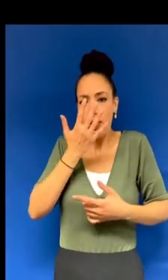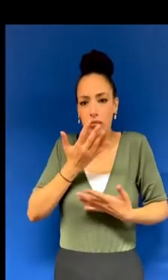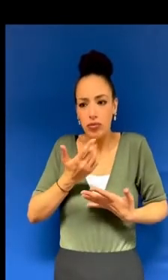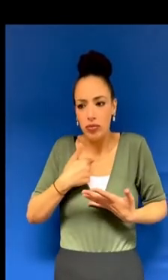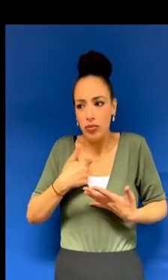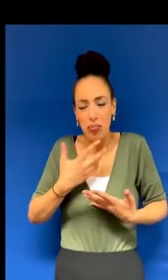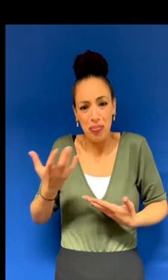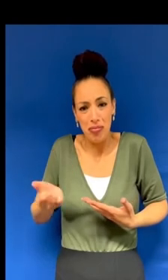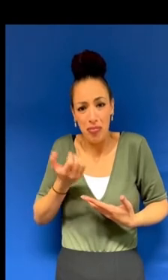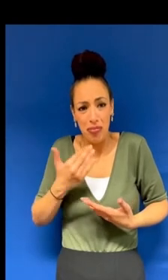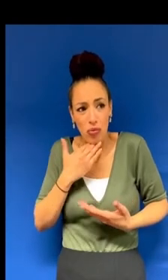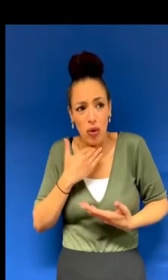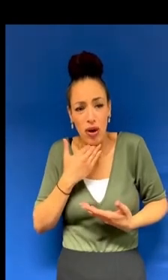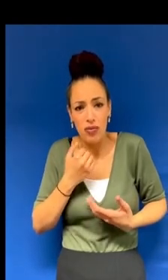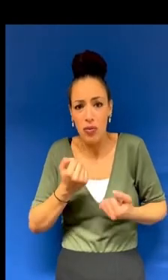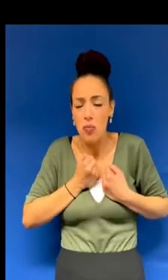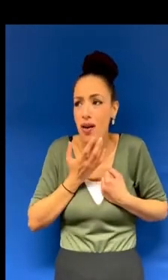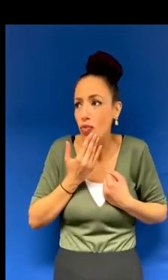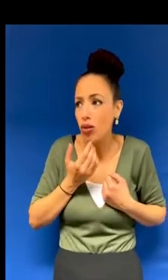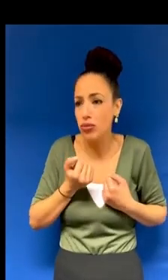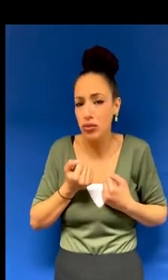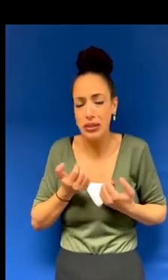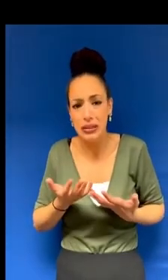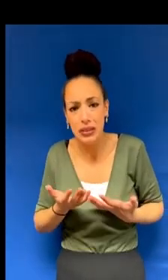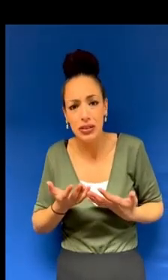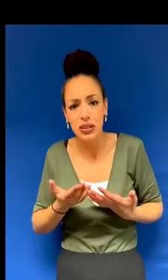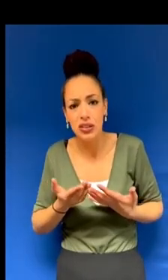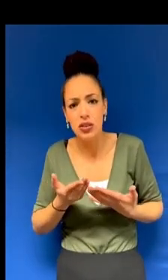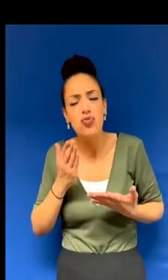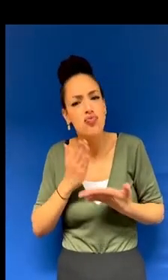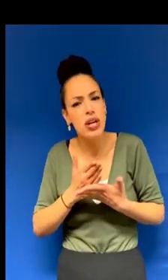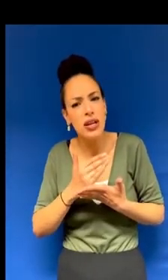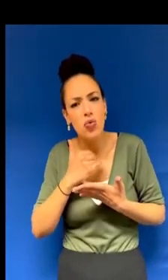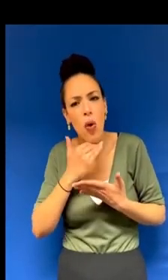which brings about these feelings of shame if you are working class, the feeling of shame of like